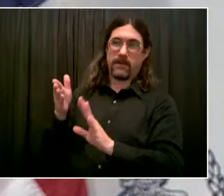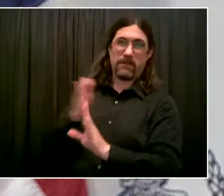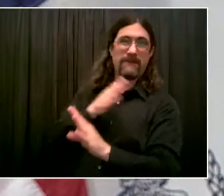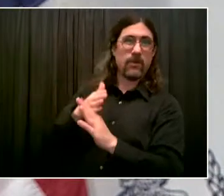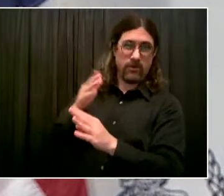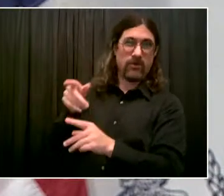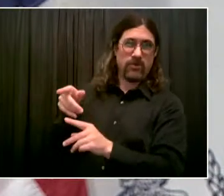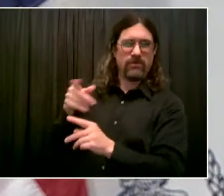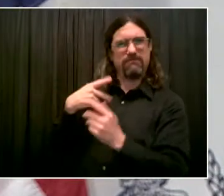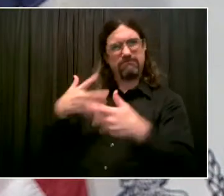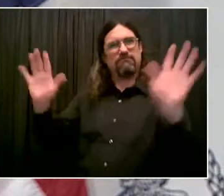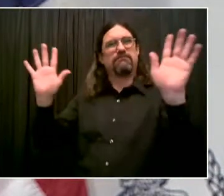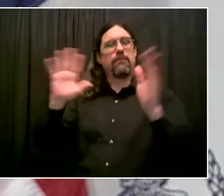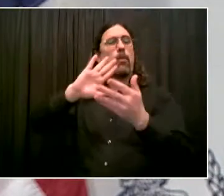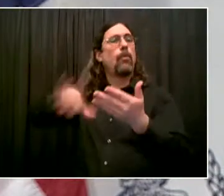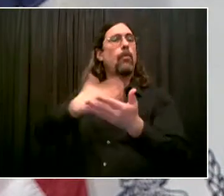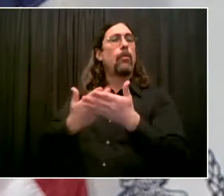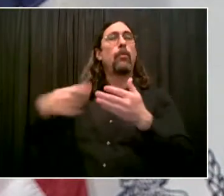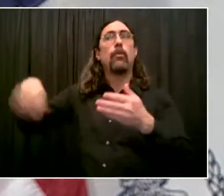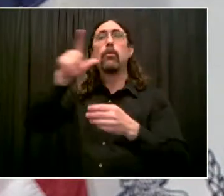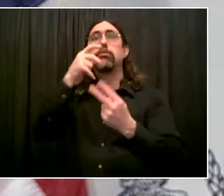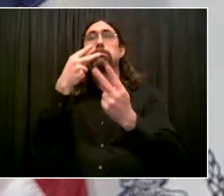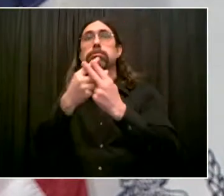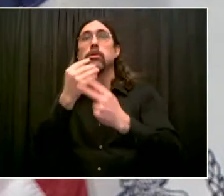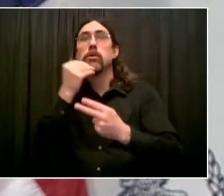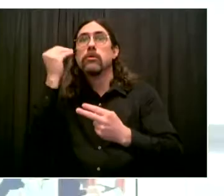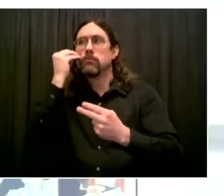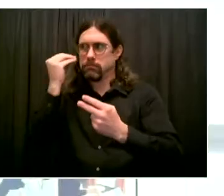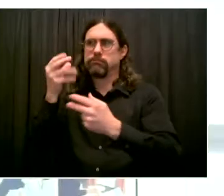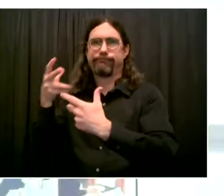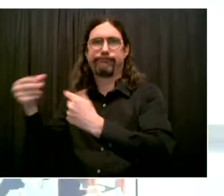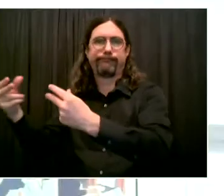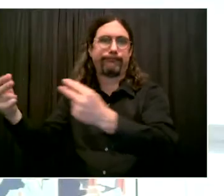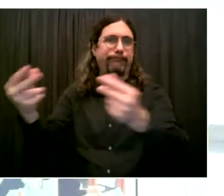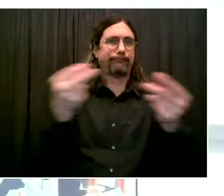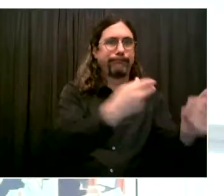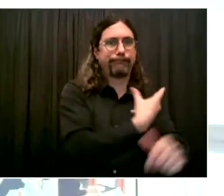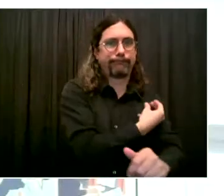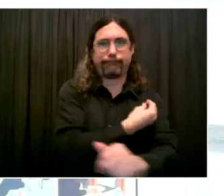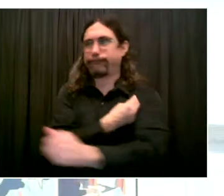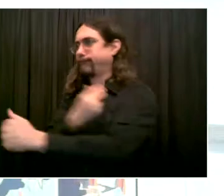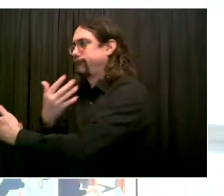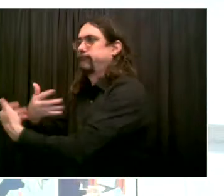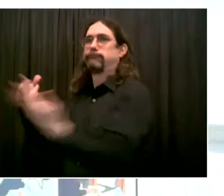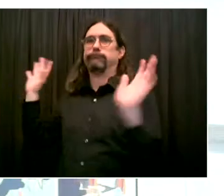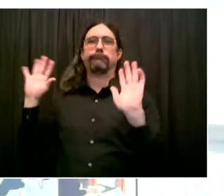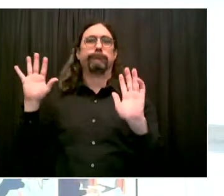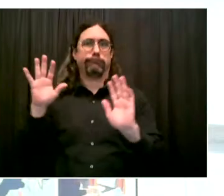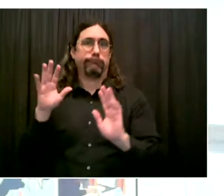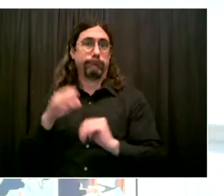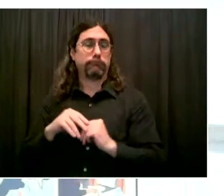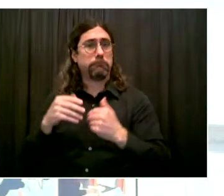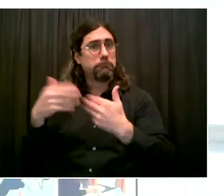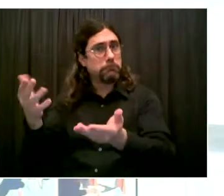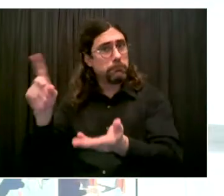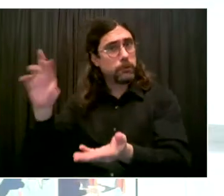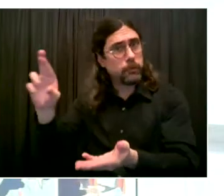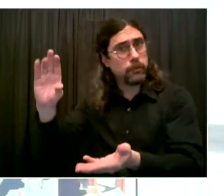SO IT'S IMPORTANT WE FOLLOW THROUGH. DR. CHOKSHI, DR. KATZ, ANYTHING YOU WANT TO ADD